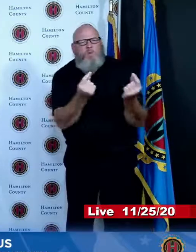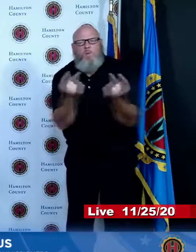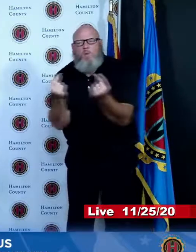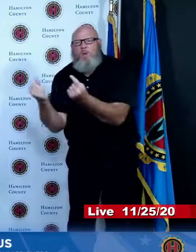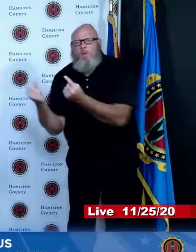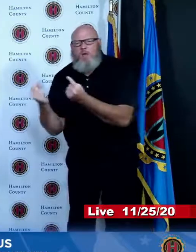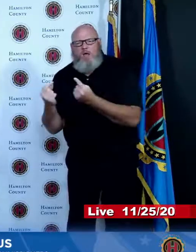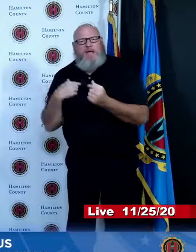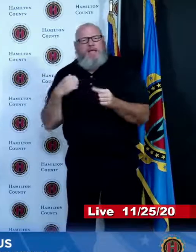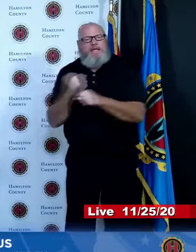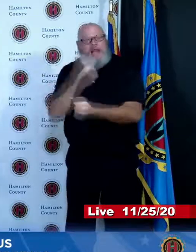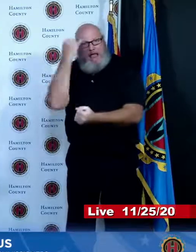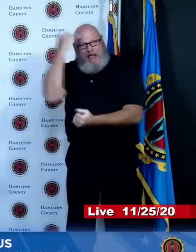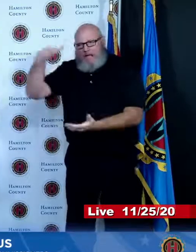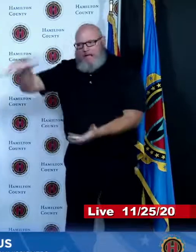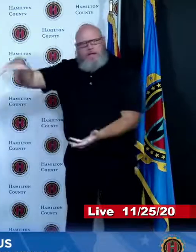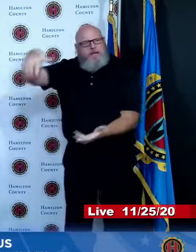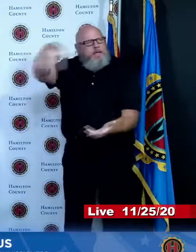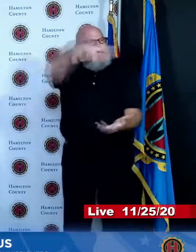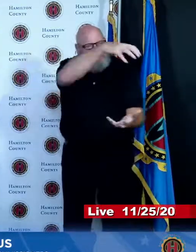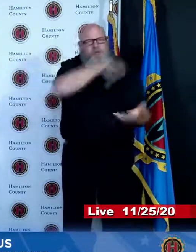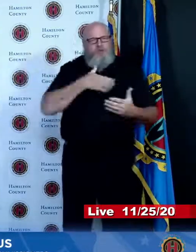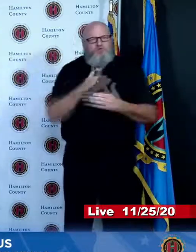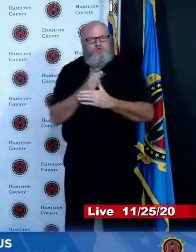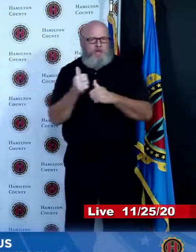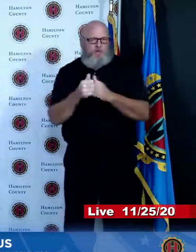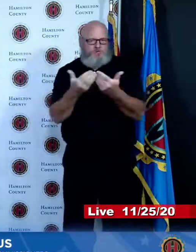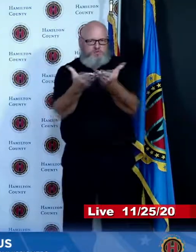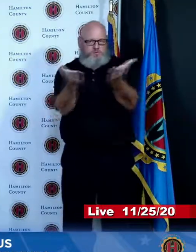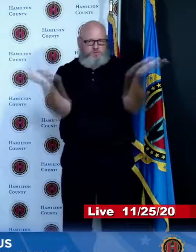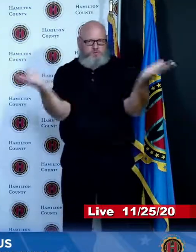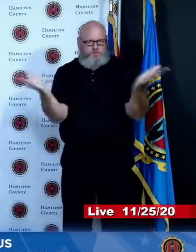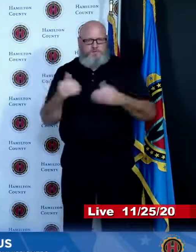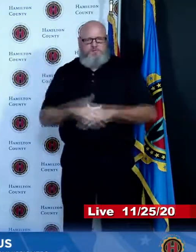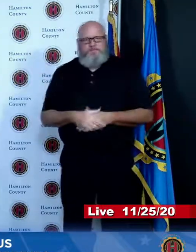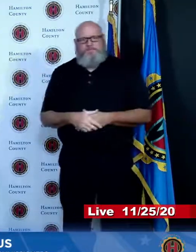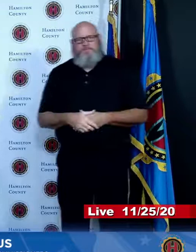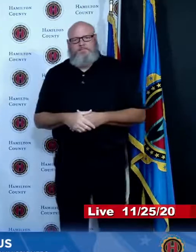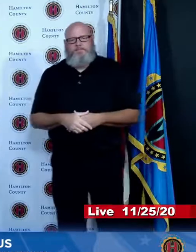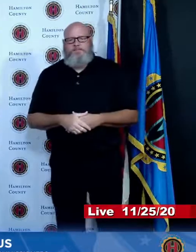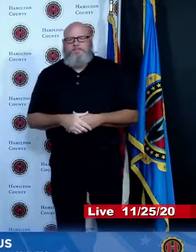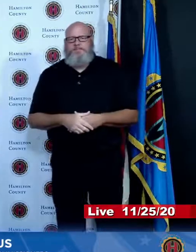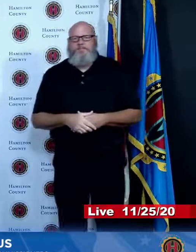and so I just wanted to share a couple of the the stories that I've heard so Kimberly lee who works